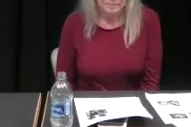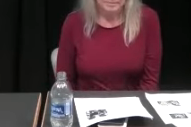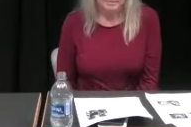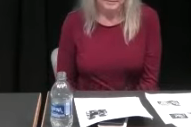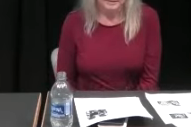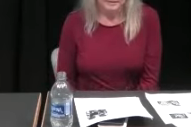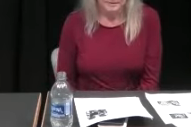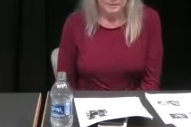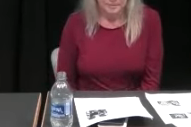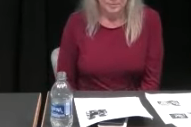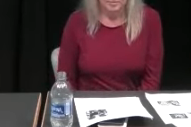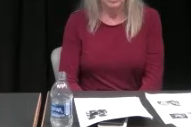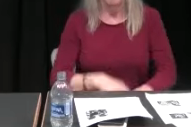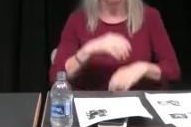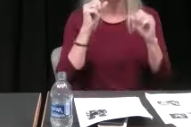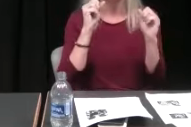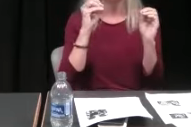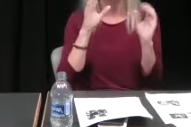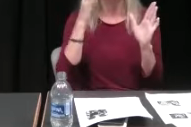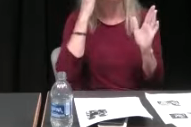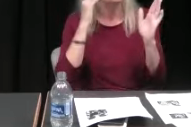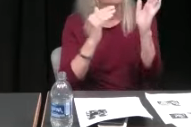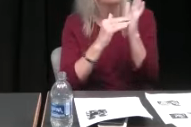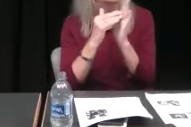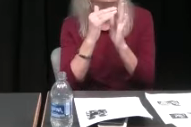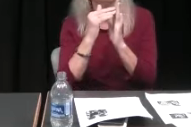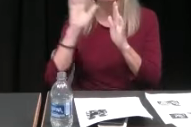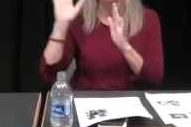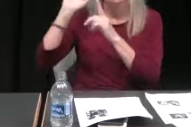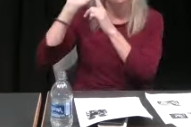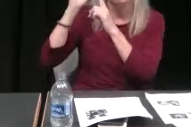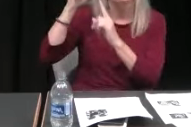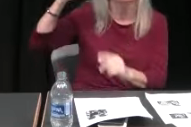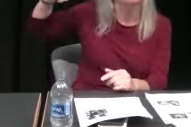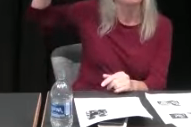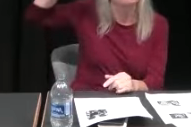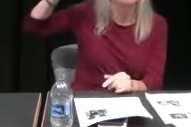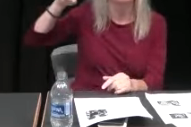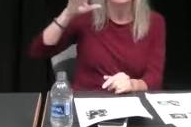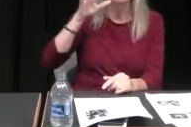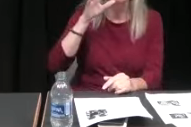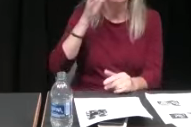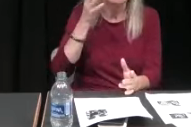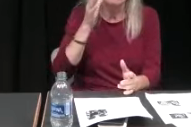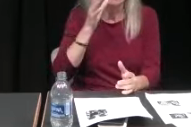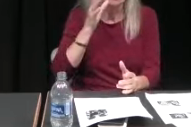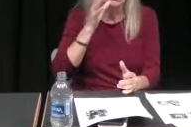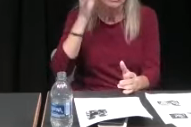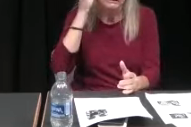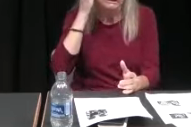my friends over the family not because I wanted that but because of the barriers that existed